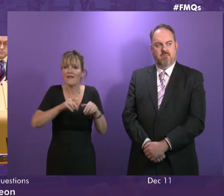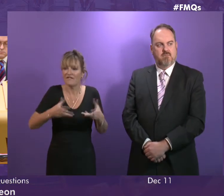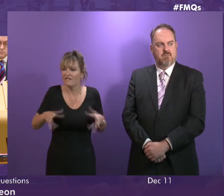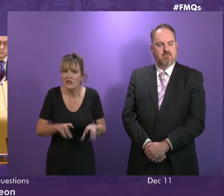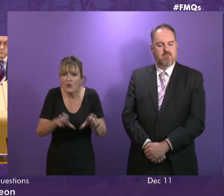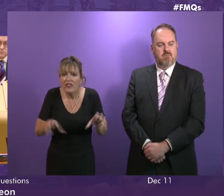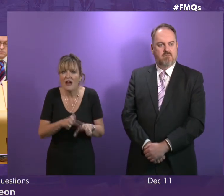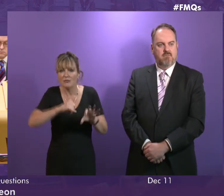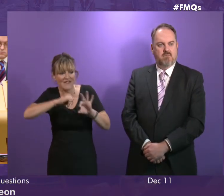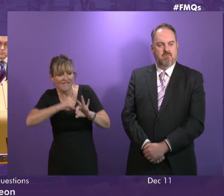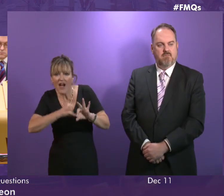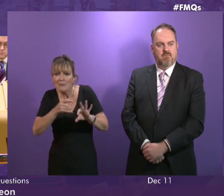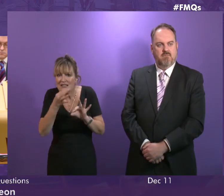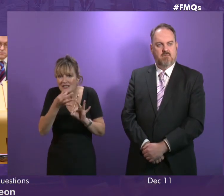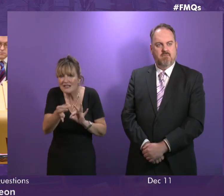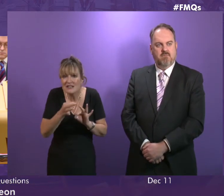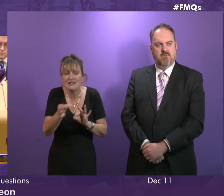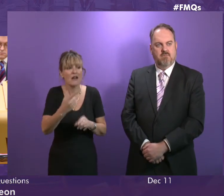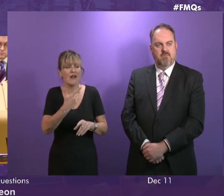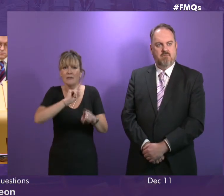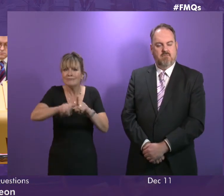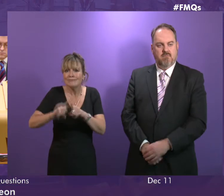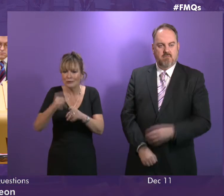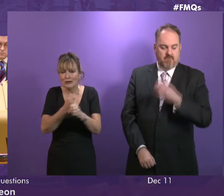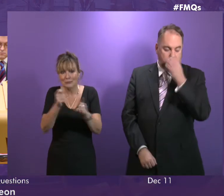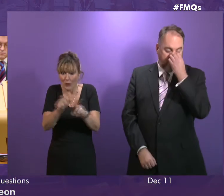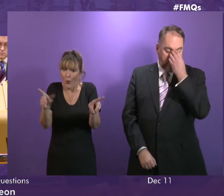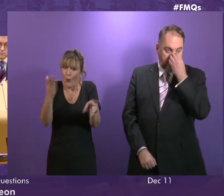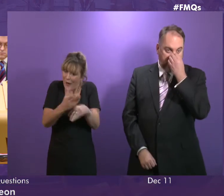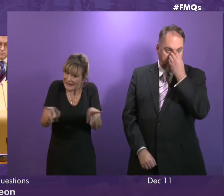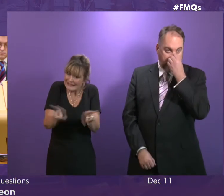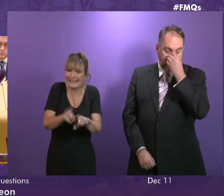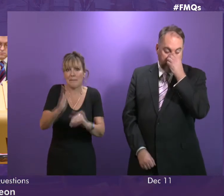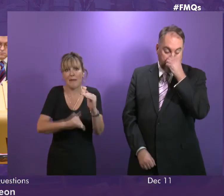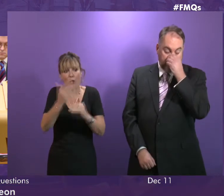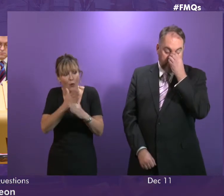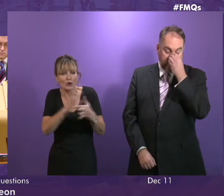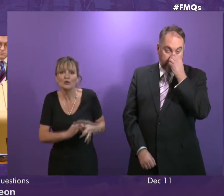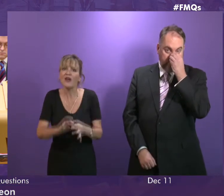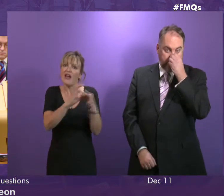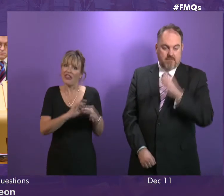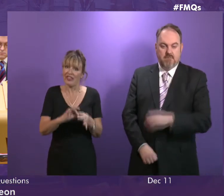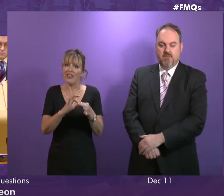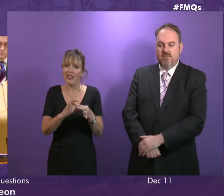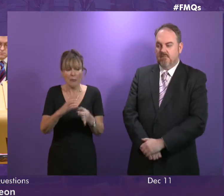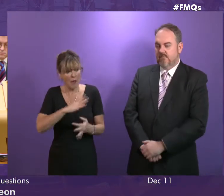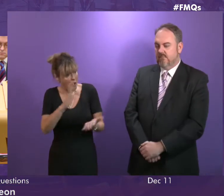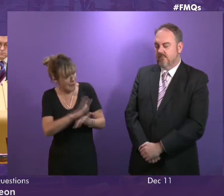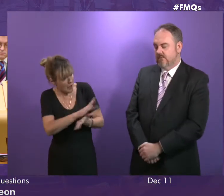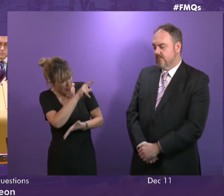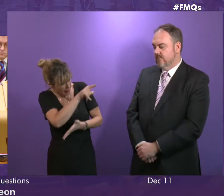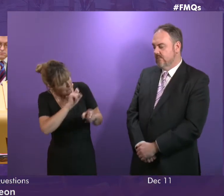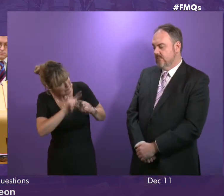GPs in order to ensure that people have the best care possible in the community. I am happy to look into the particular case that Richard Leonard mentioned. However, generally